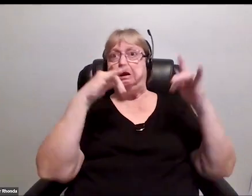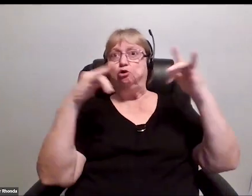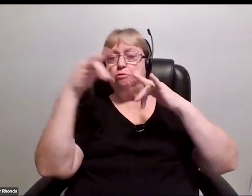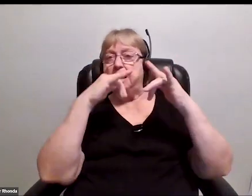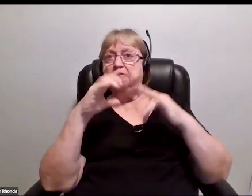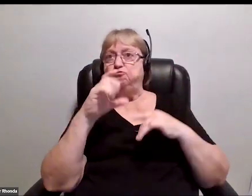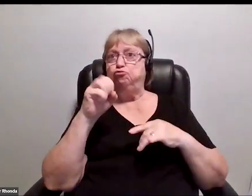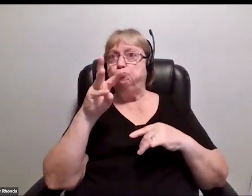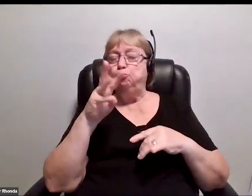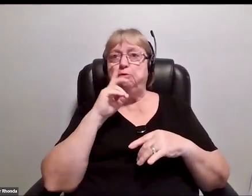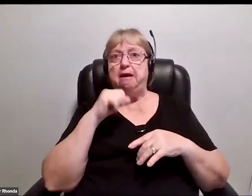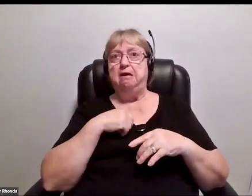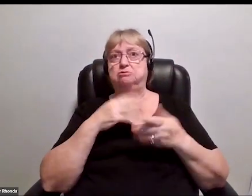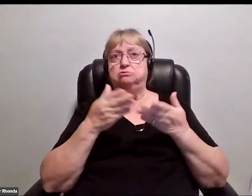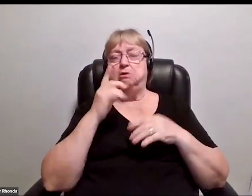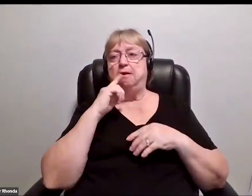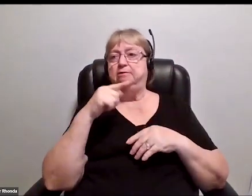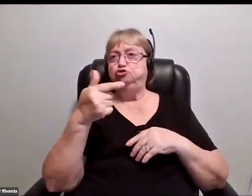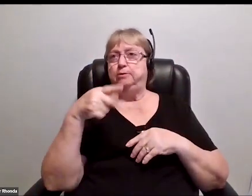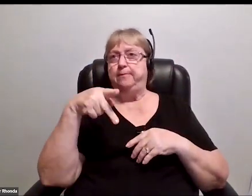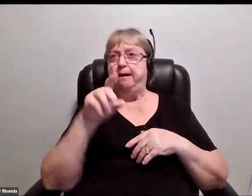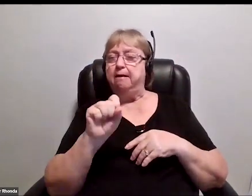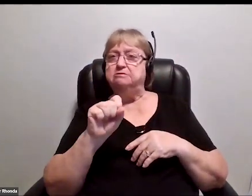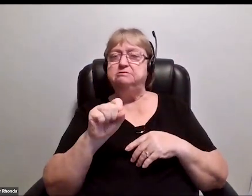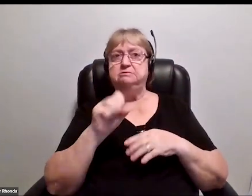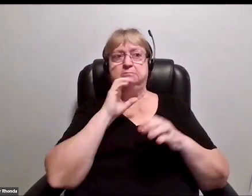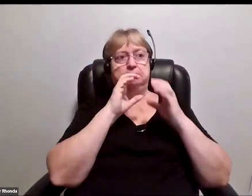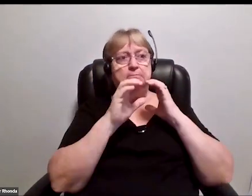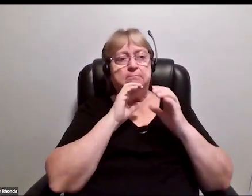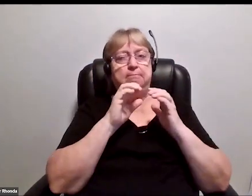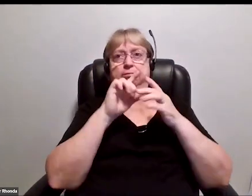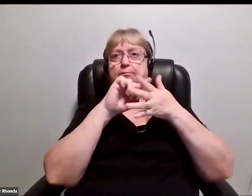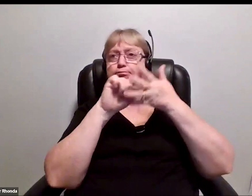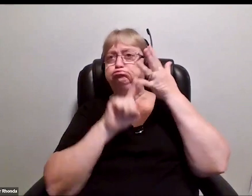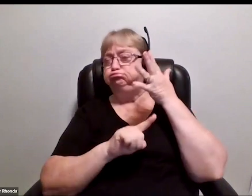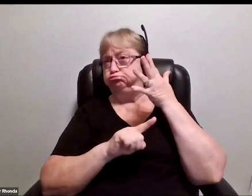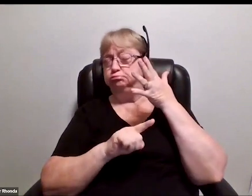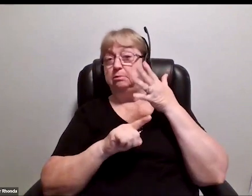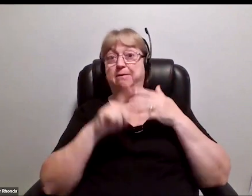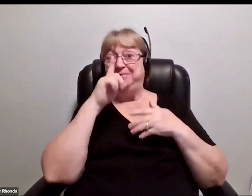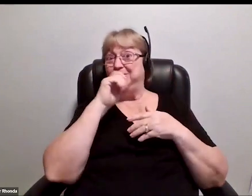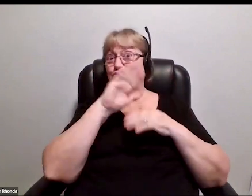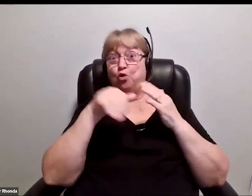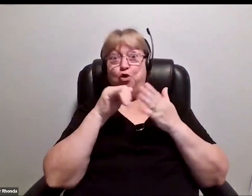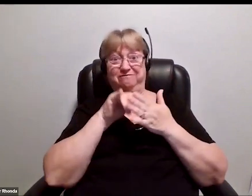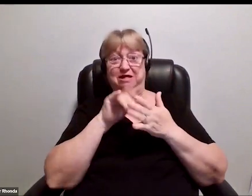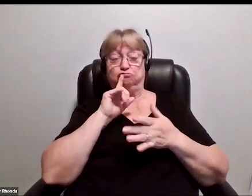like GPS navigation, communication, and others. Because all of this is relevant to daily life,